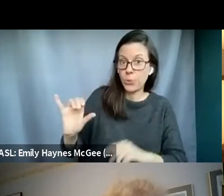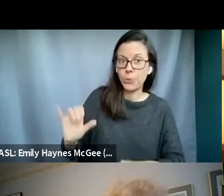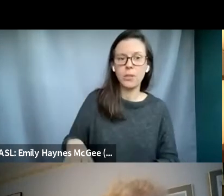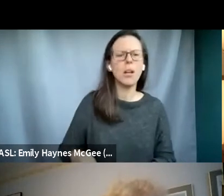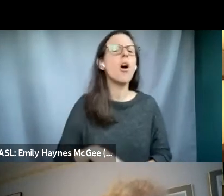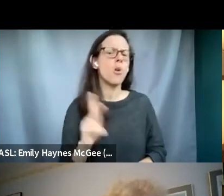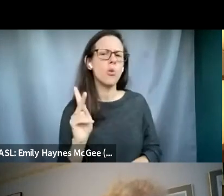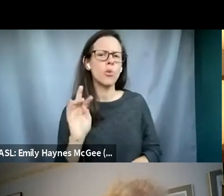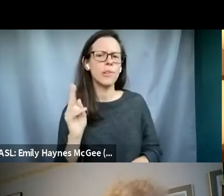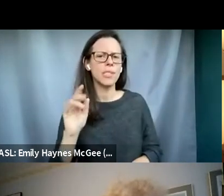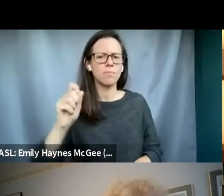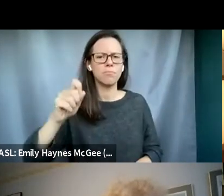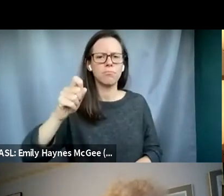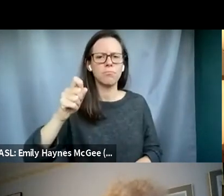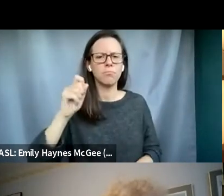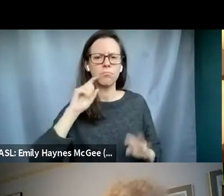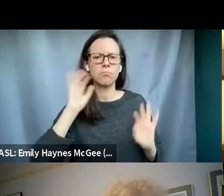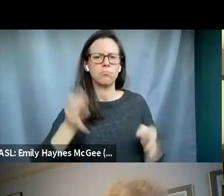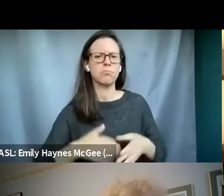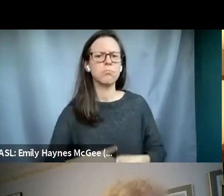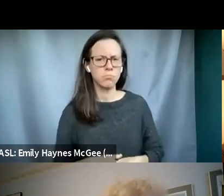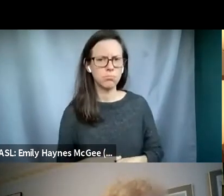And I think that absolutely, you know.